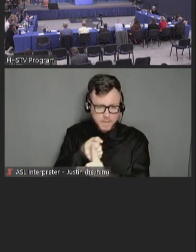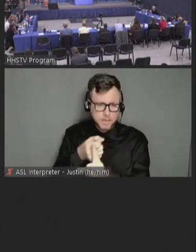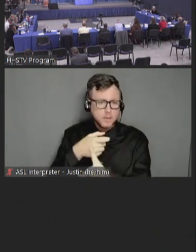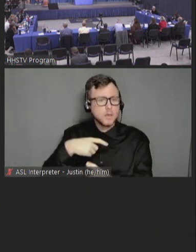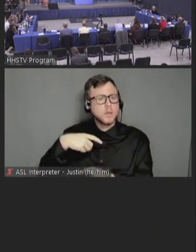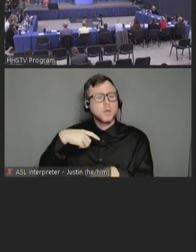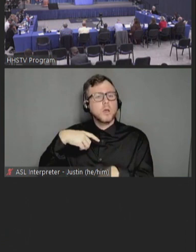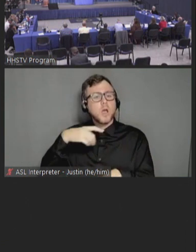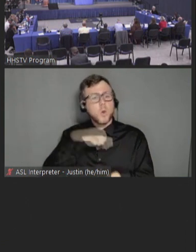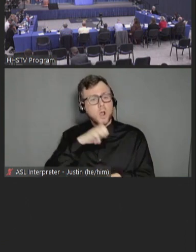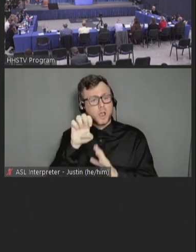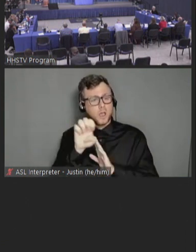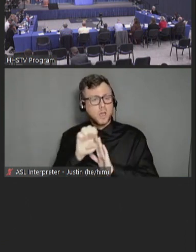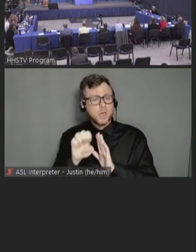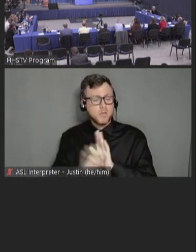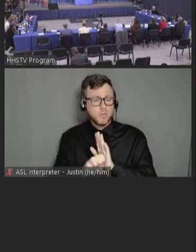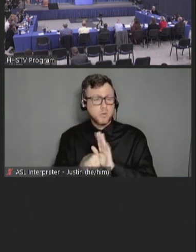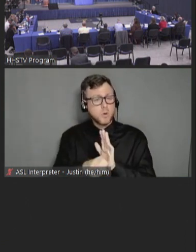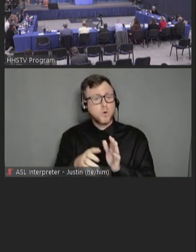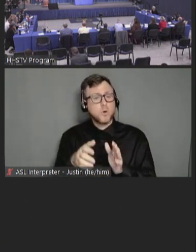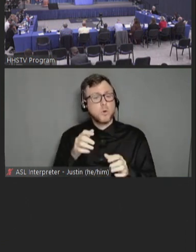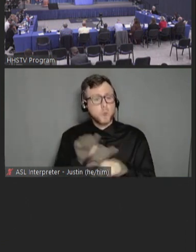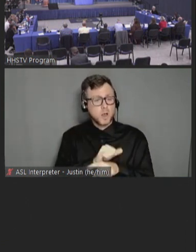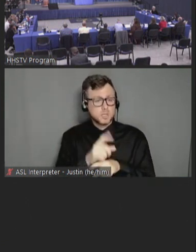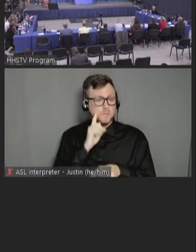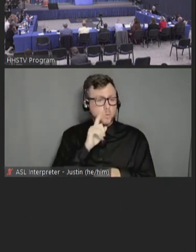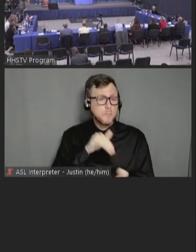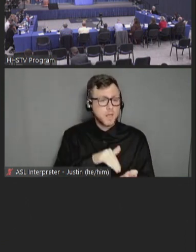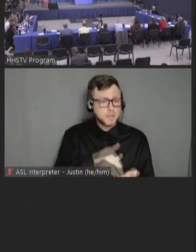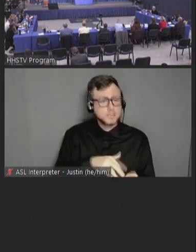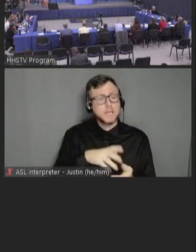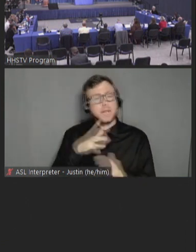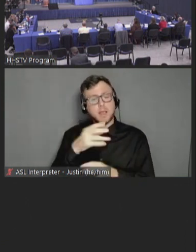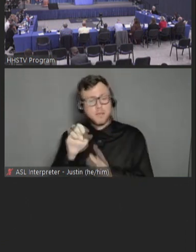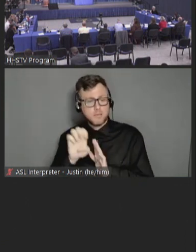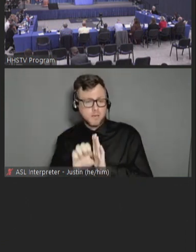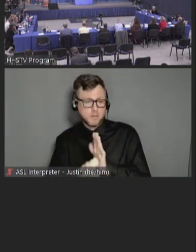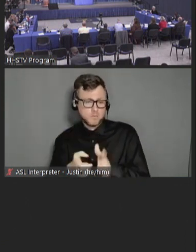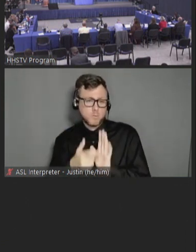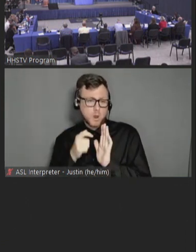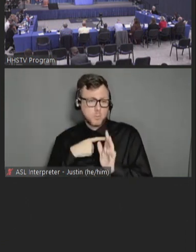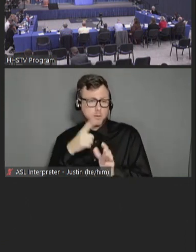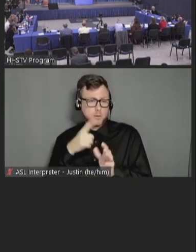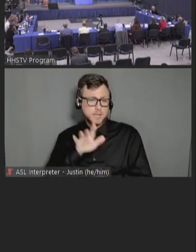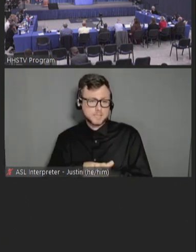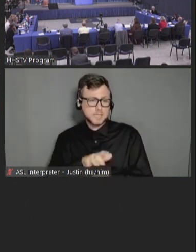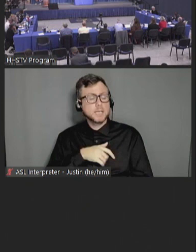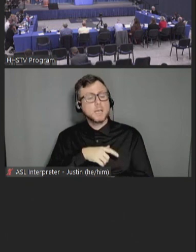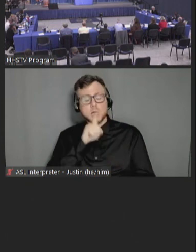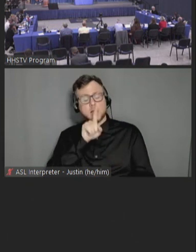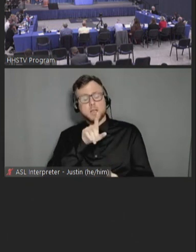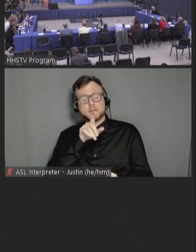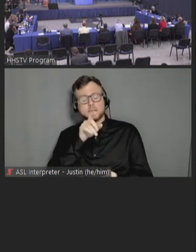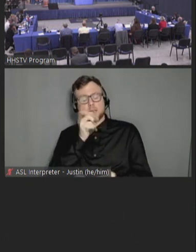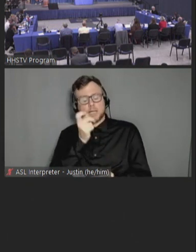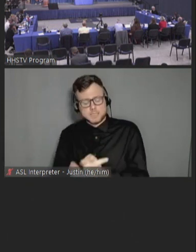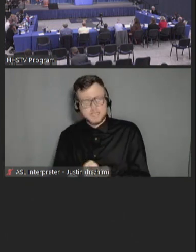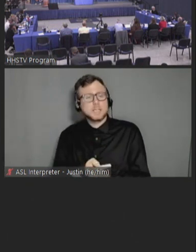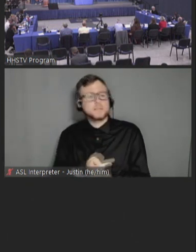and without coercion and penalty. Vaccination is not an exception to the traditional medical ethic,